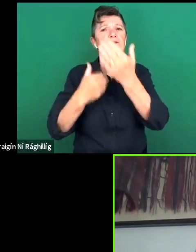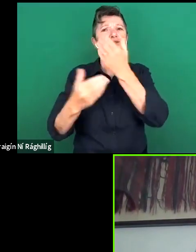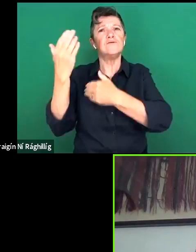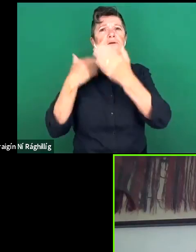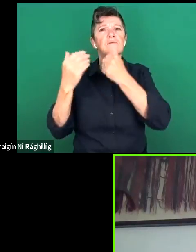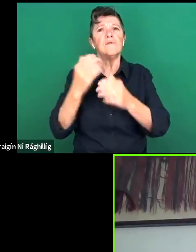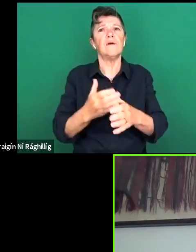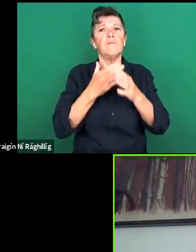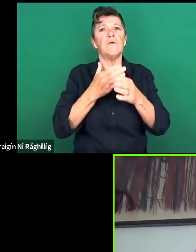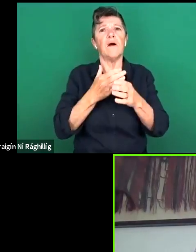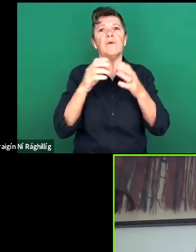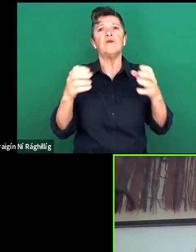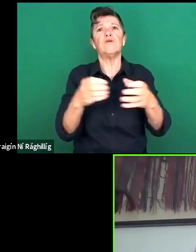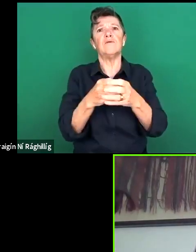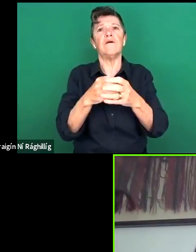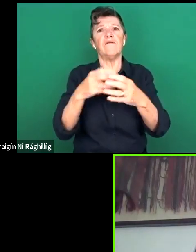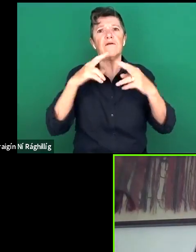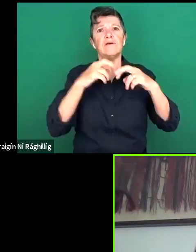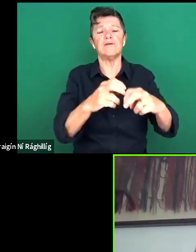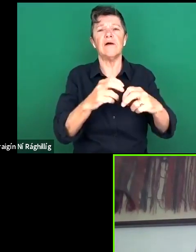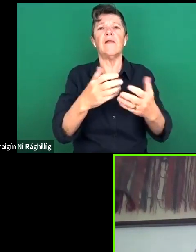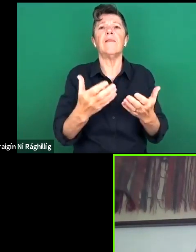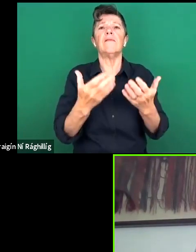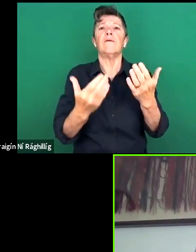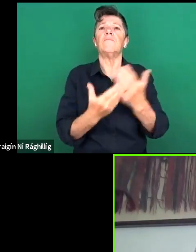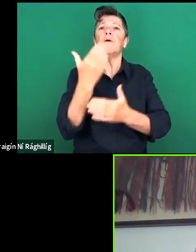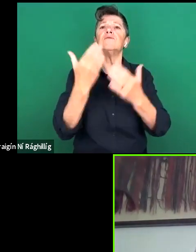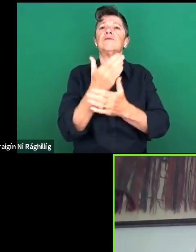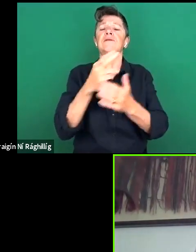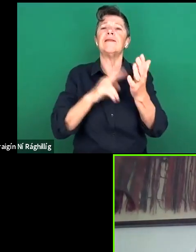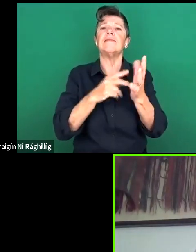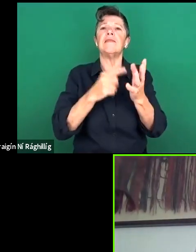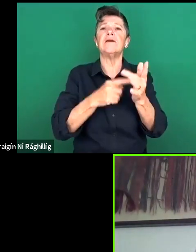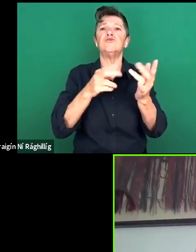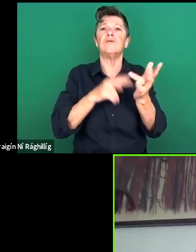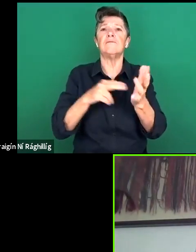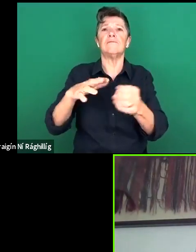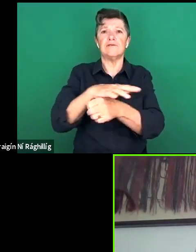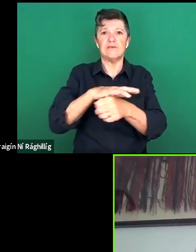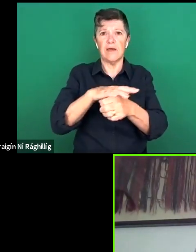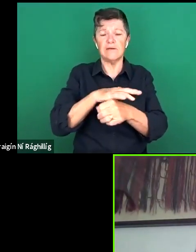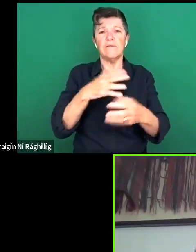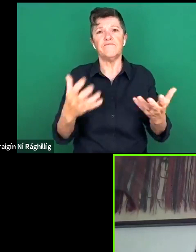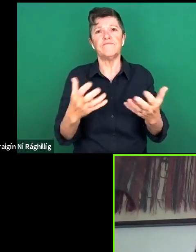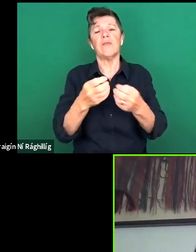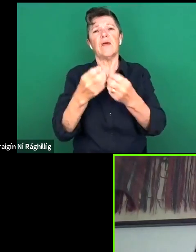of inequality which are ostensibly the objects of concern. She'll argue